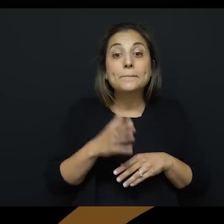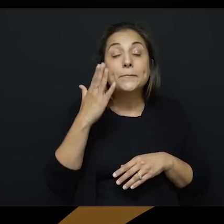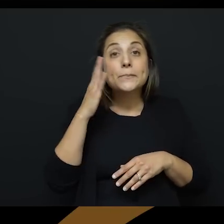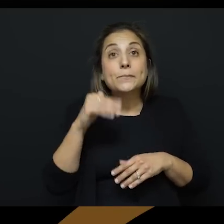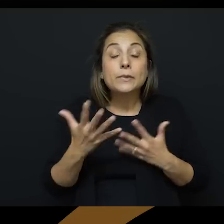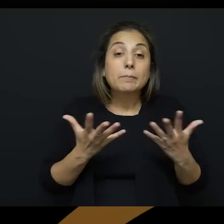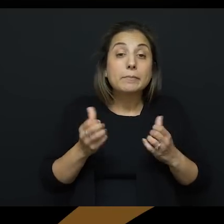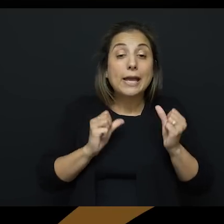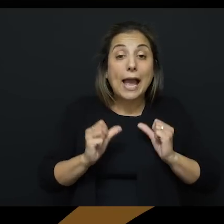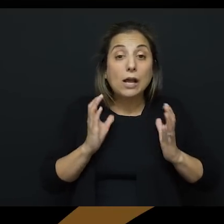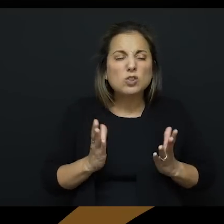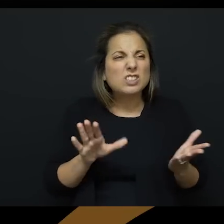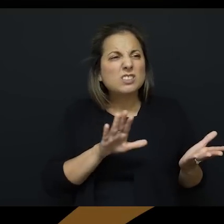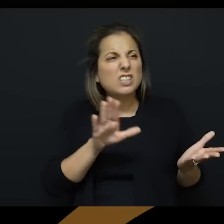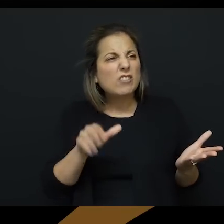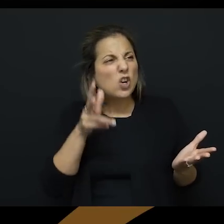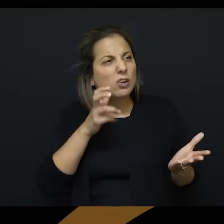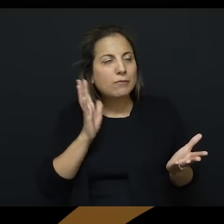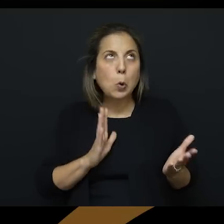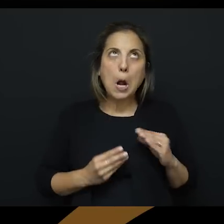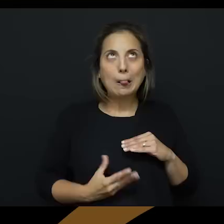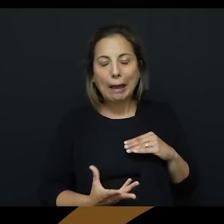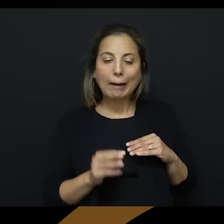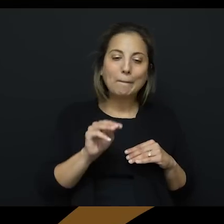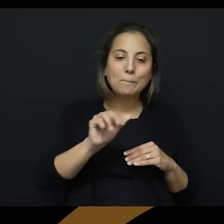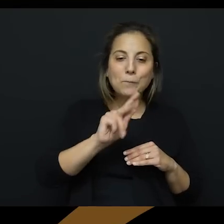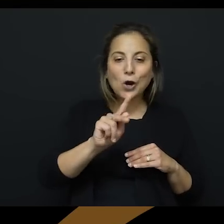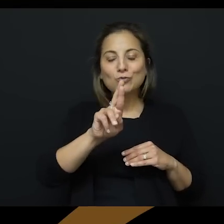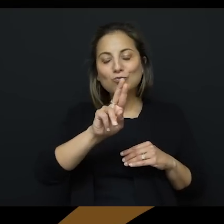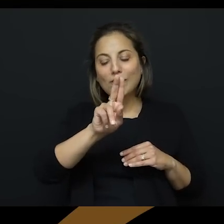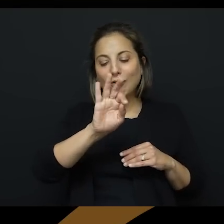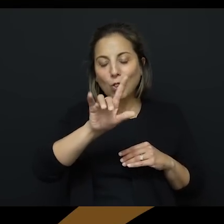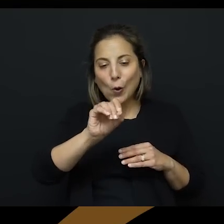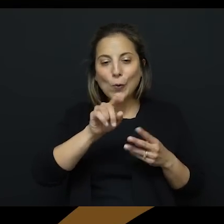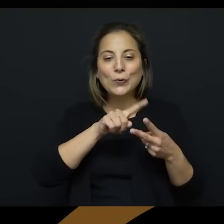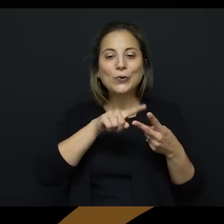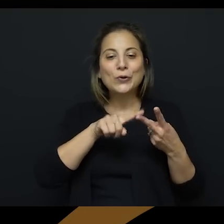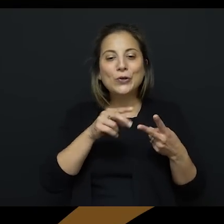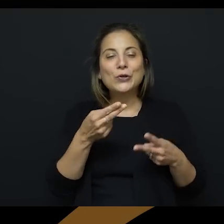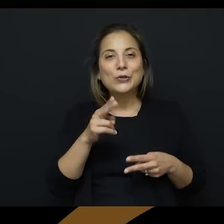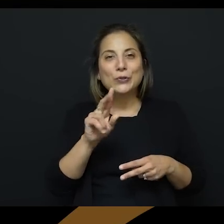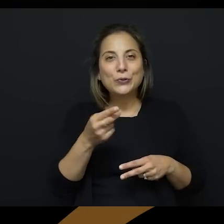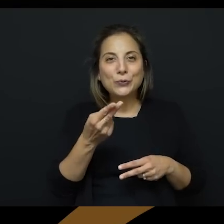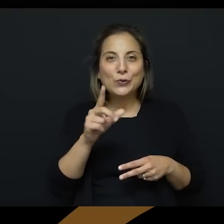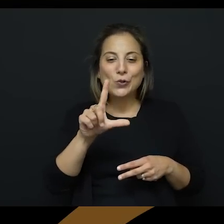You know, maybe actors you might not have heard of. Mark Ruffalo, Hugh Laurie, and others. No, just joking, you know.